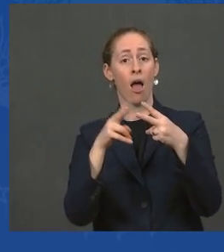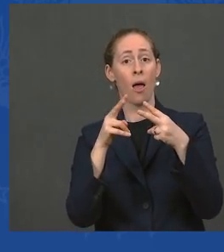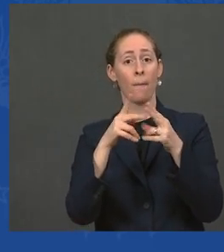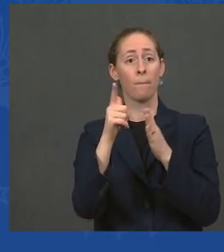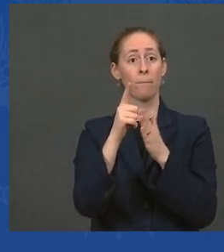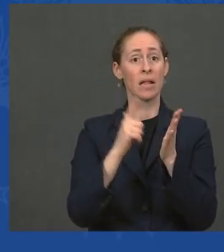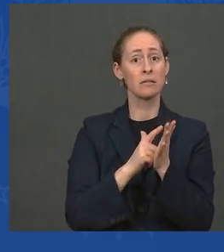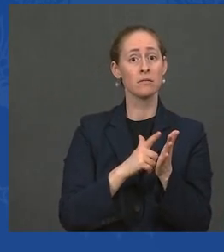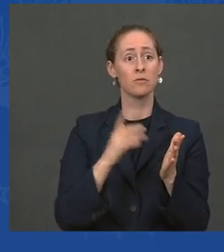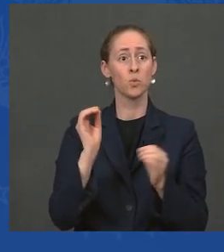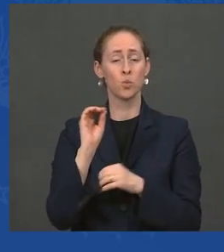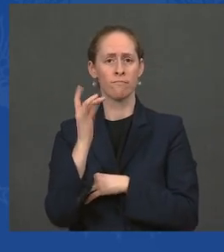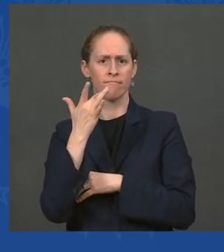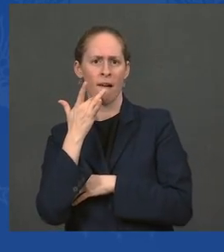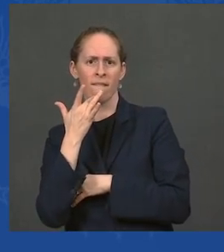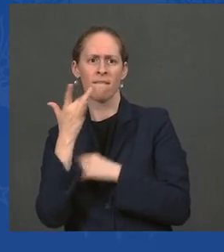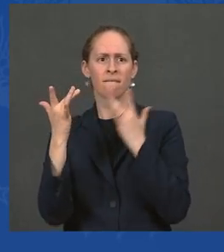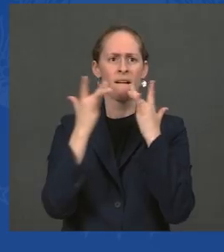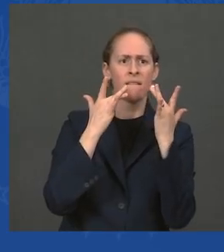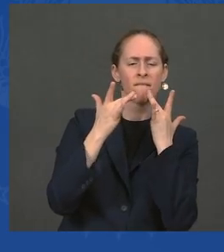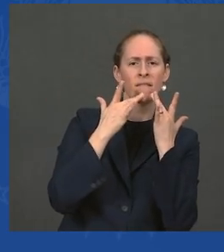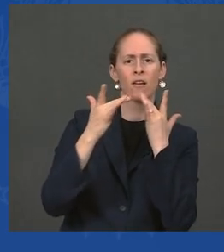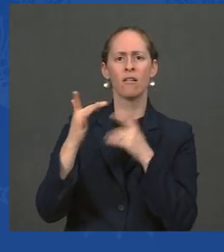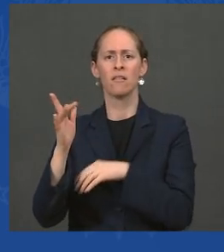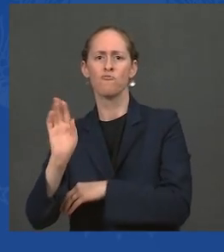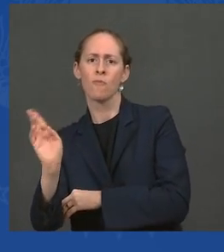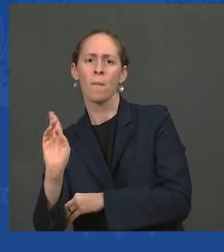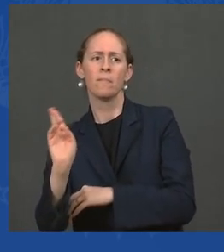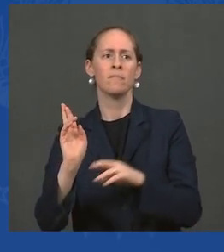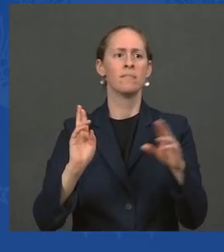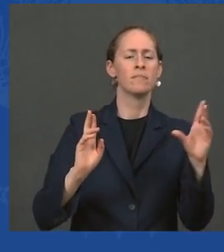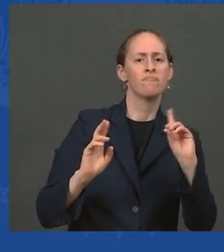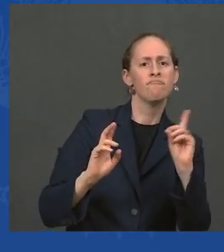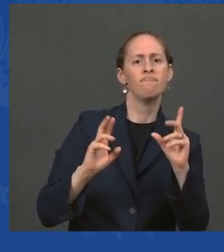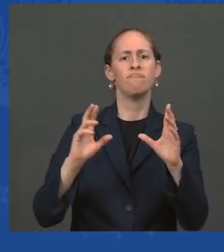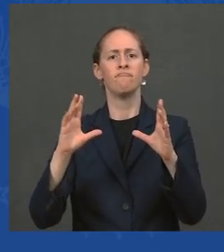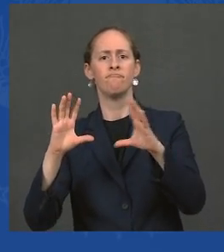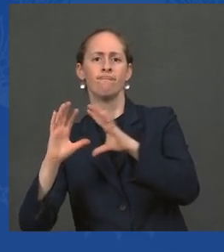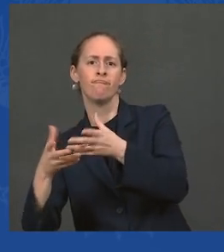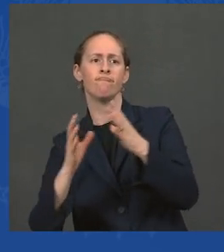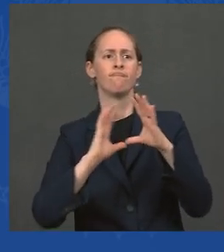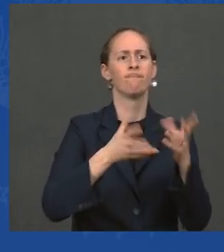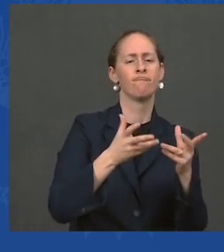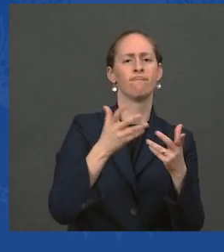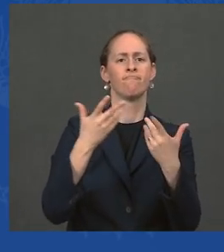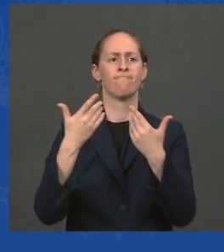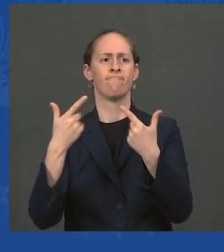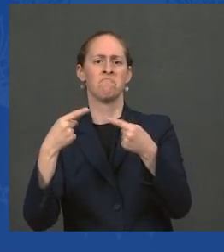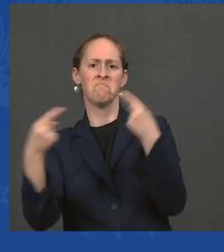or about moderate versus progressive or anything that pits one American against one another. These bills